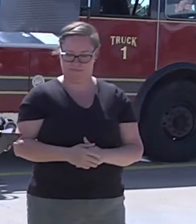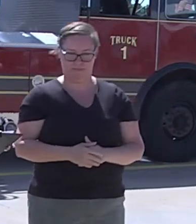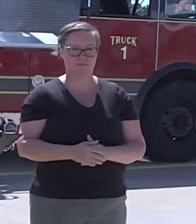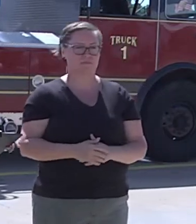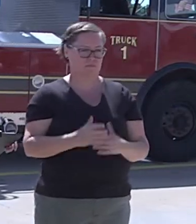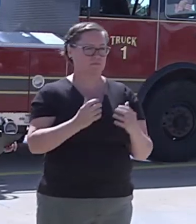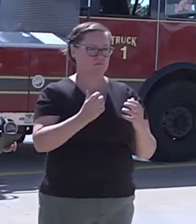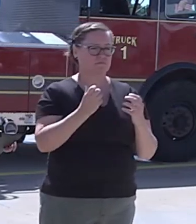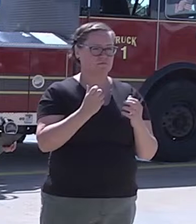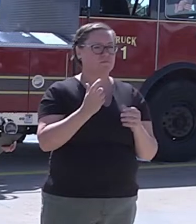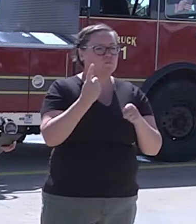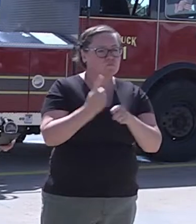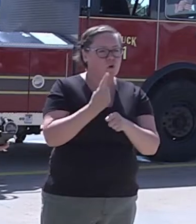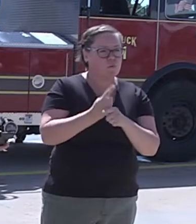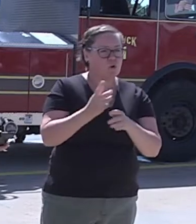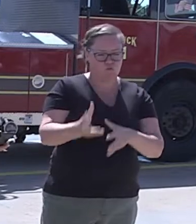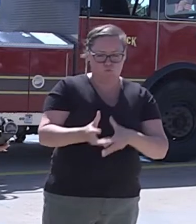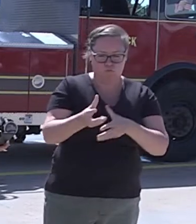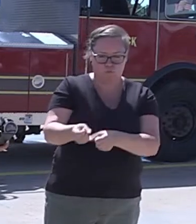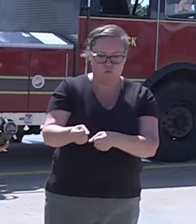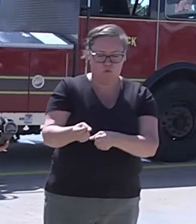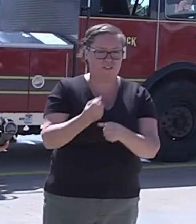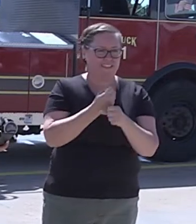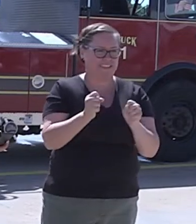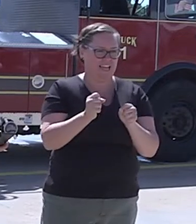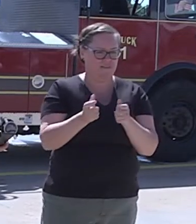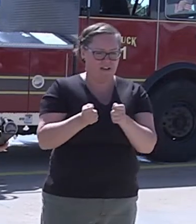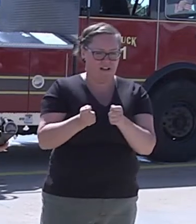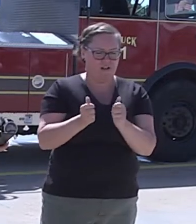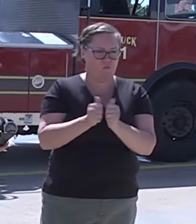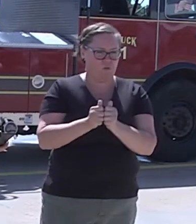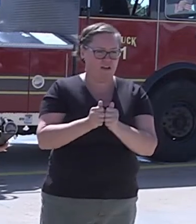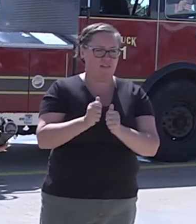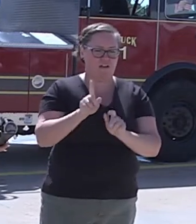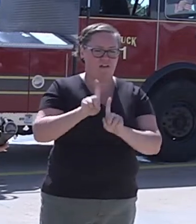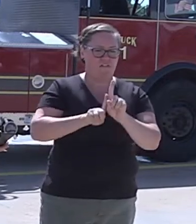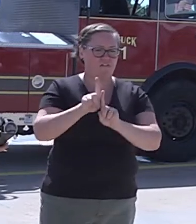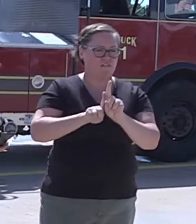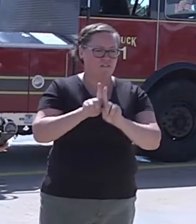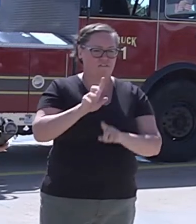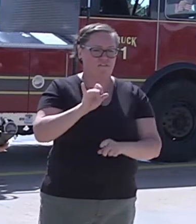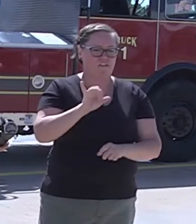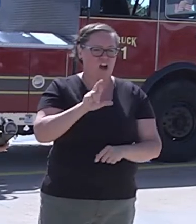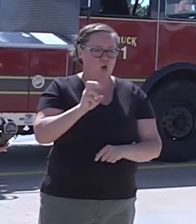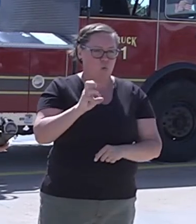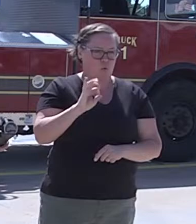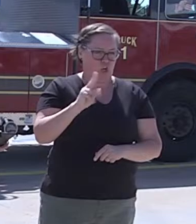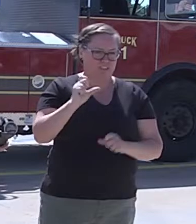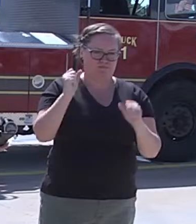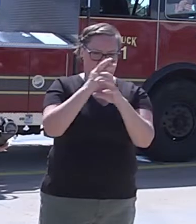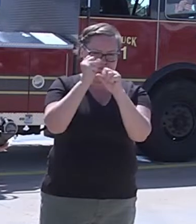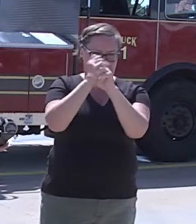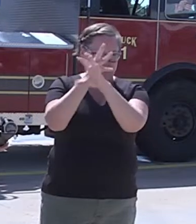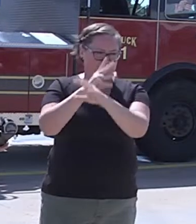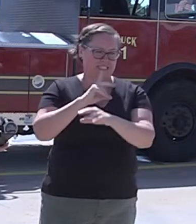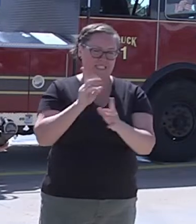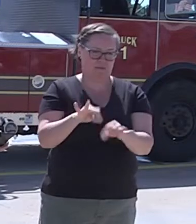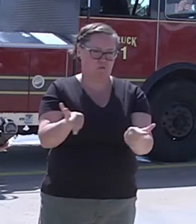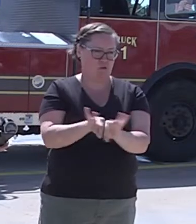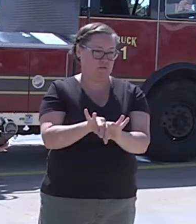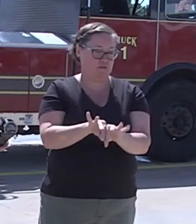proper disposal and Safe Handling of fireworks is crucial 4th of July is a fun holiday but